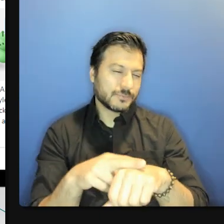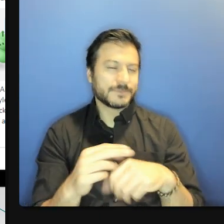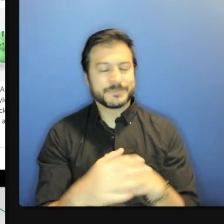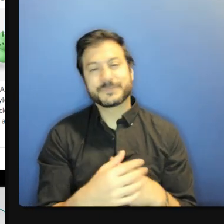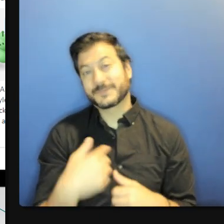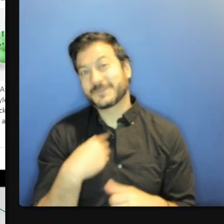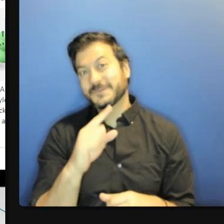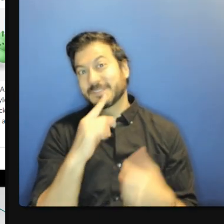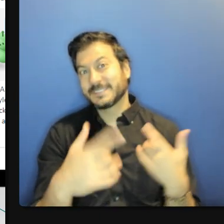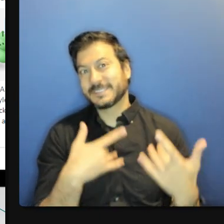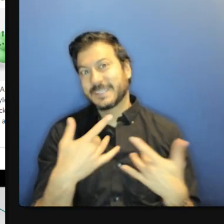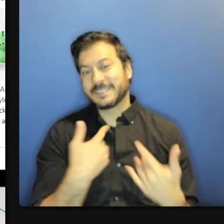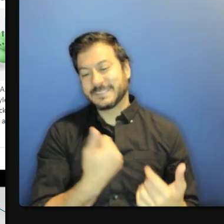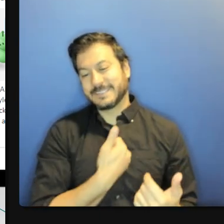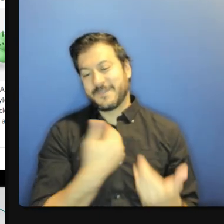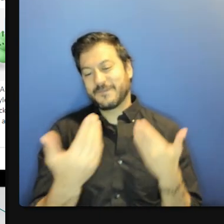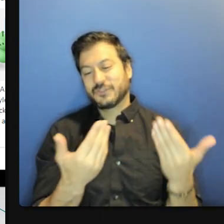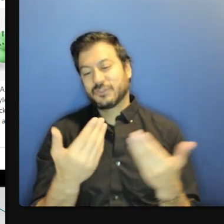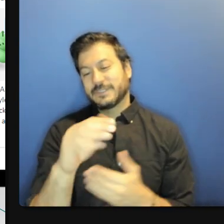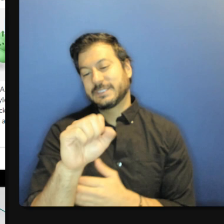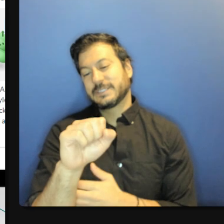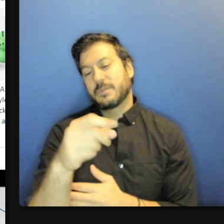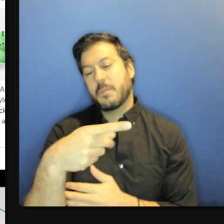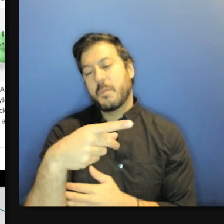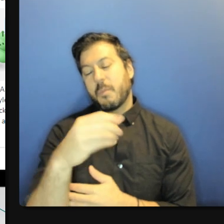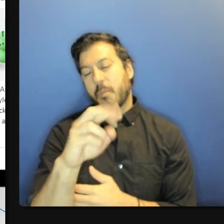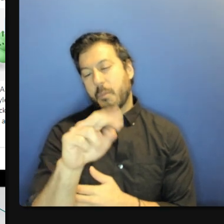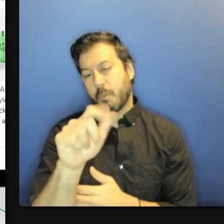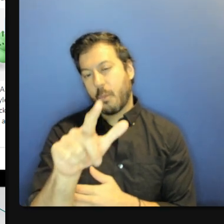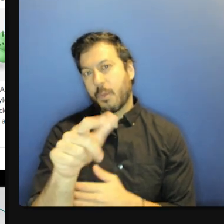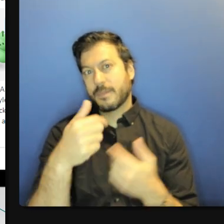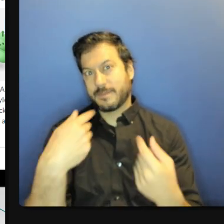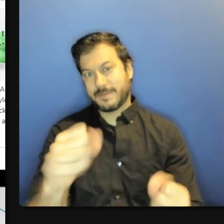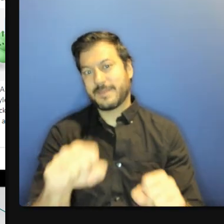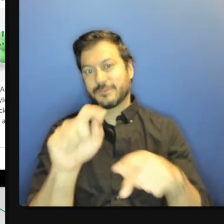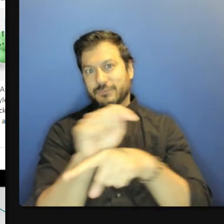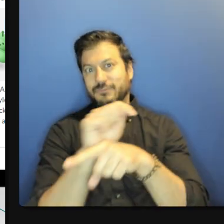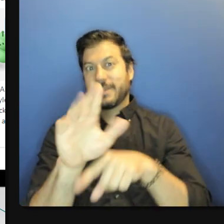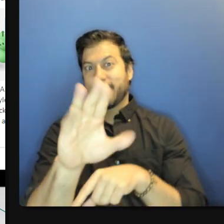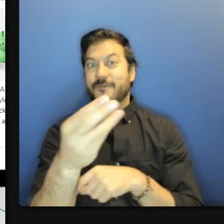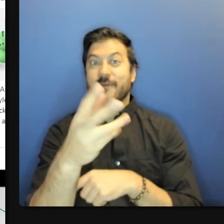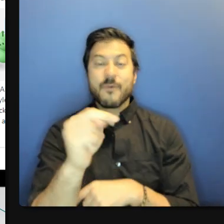We are really excited to offer a self-service portal which gives you the power to train your own voice.